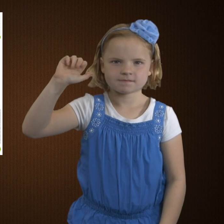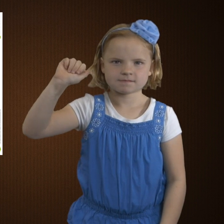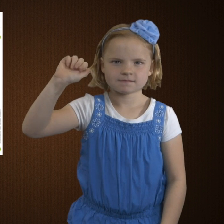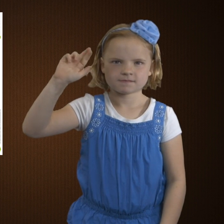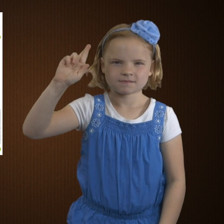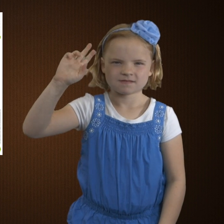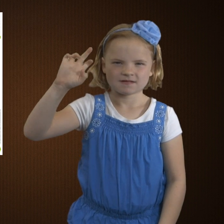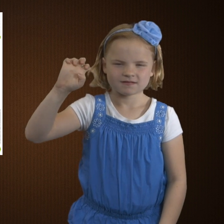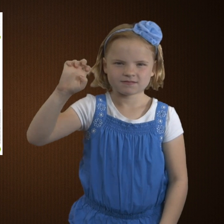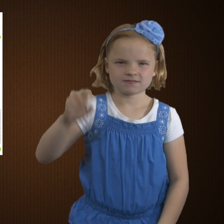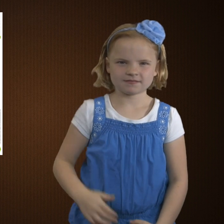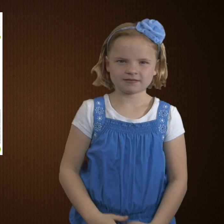Scare